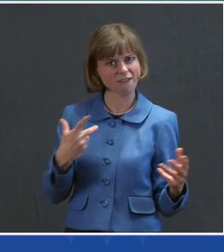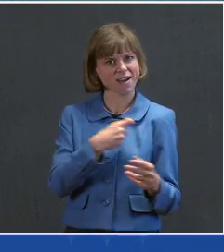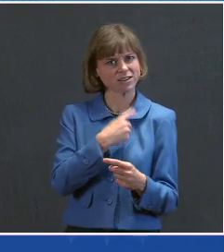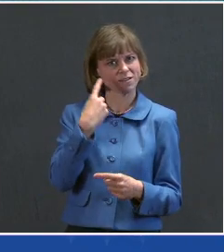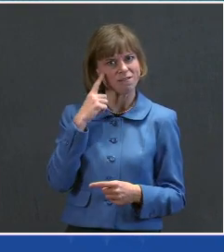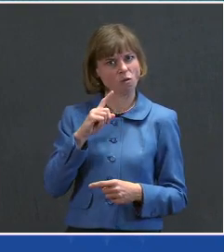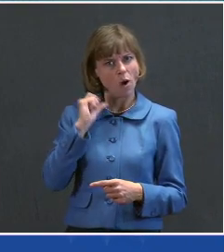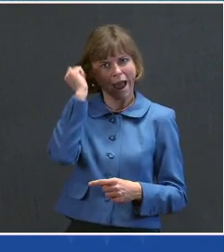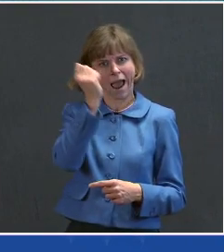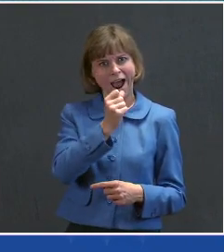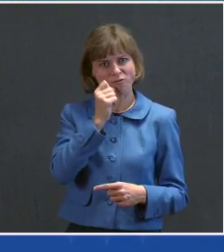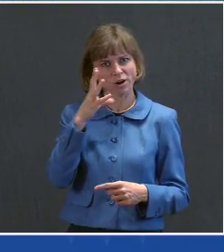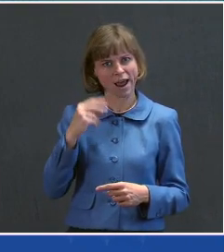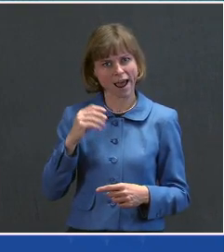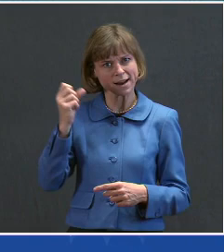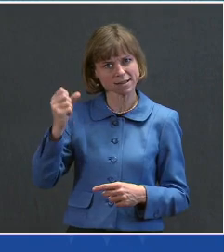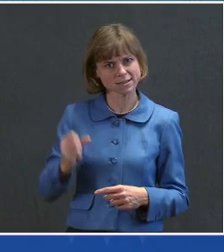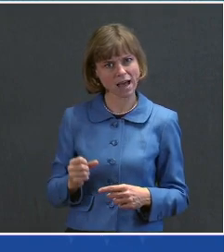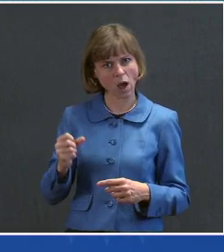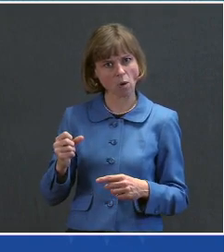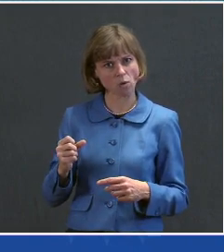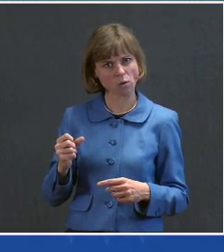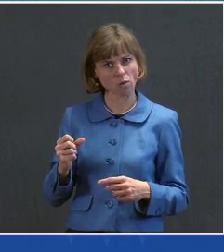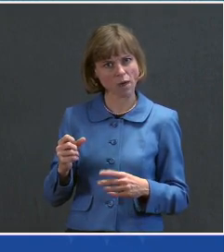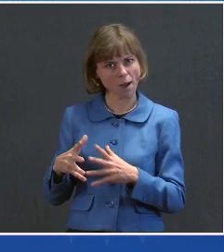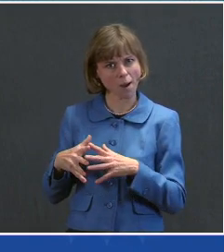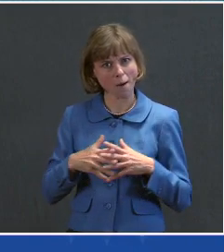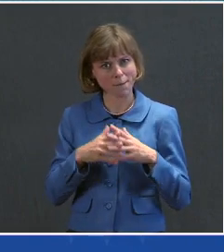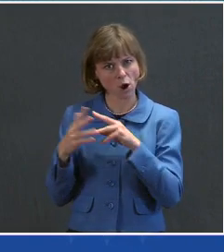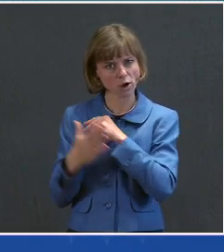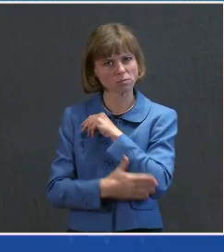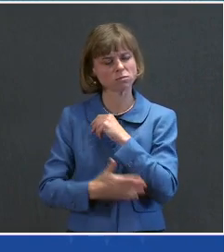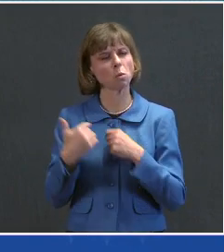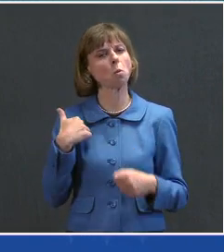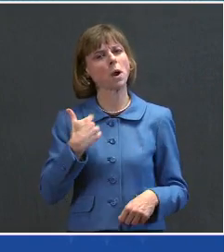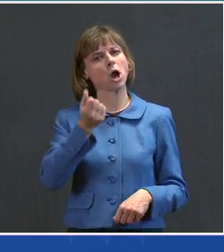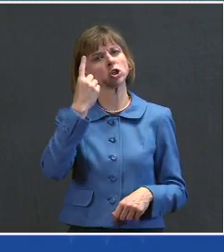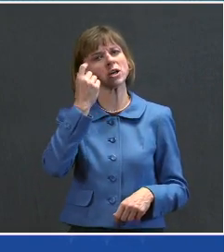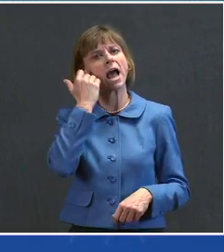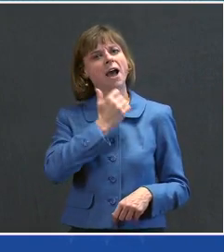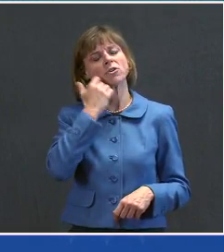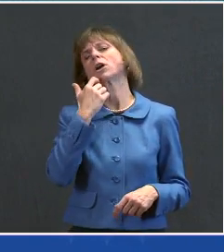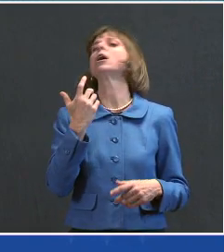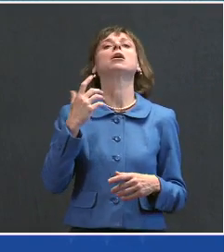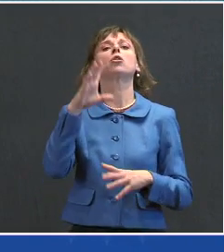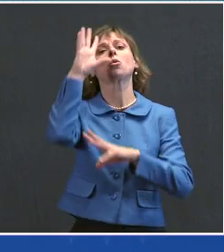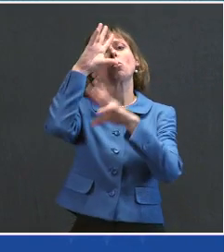We understand, because you repeat this every day, that the President wants first every American to be vaccinated.